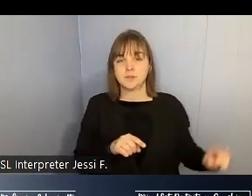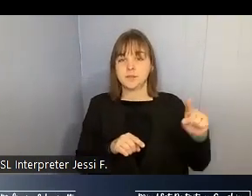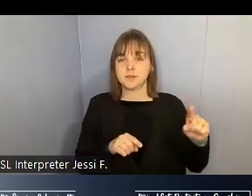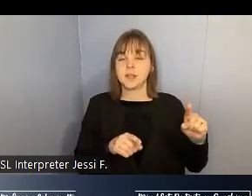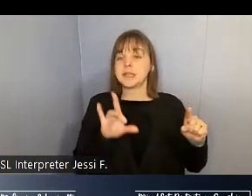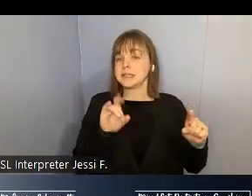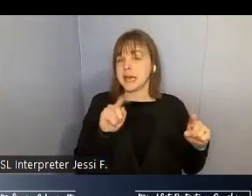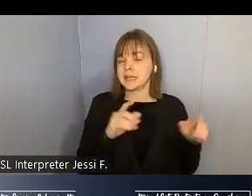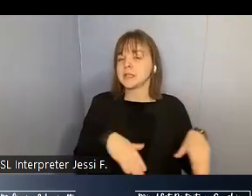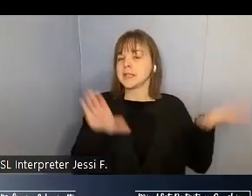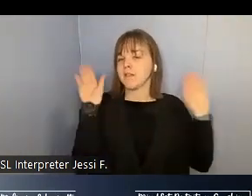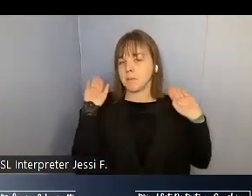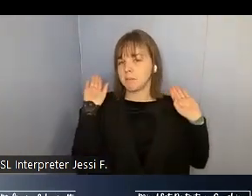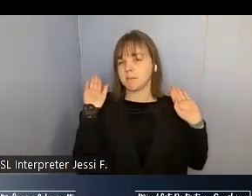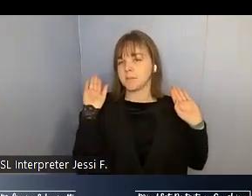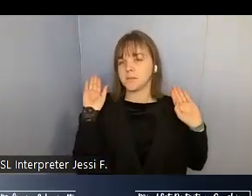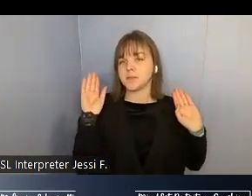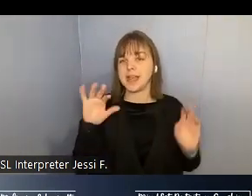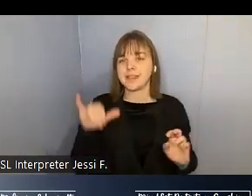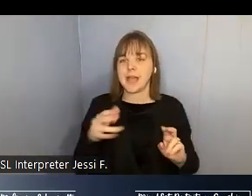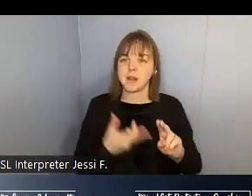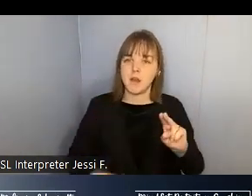that slip up and that off the wagon